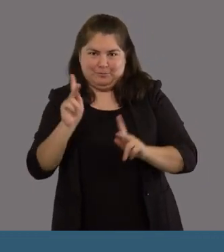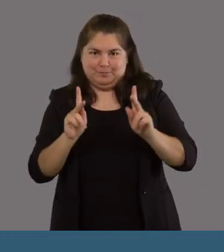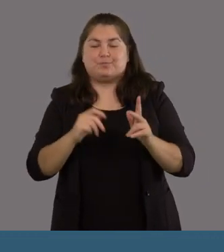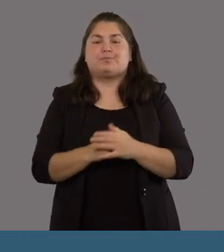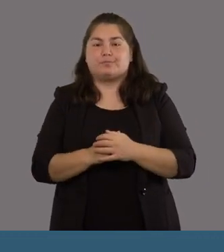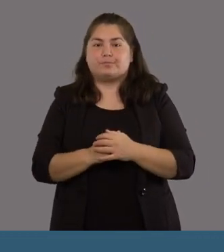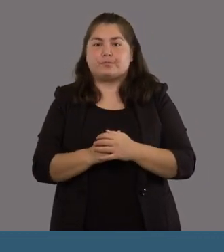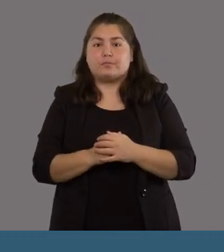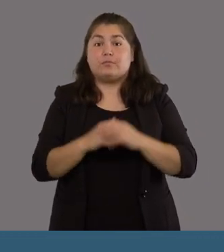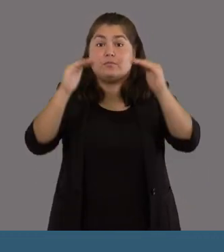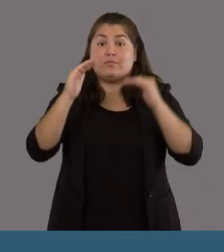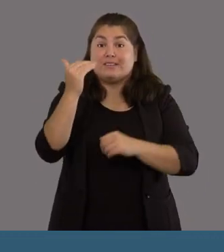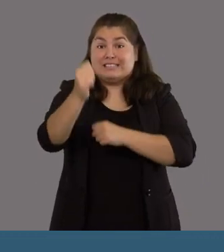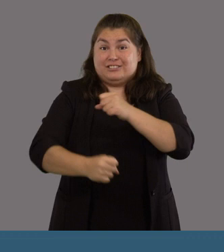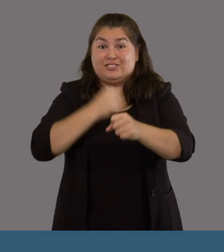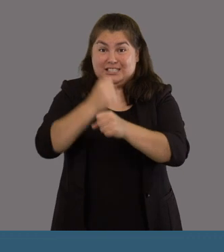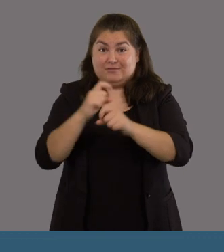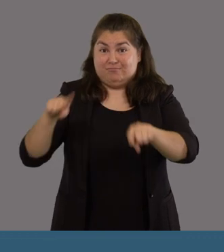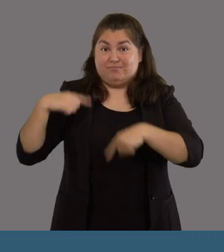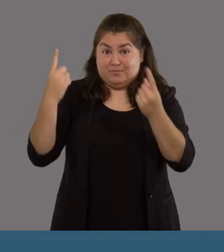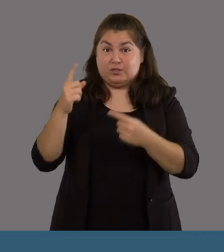• 15 years since the United Nations adopted